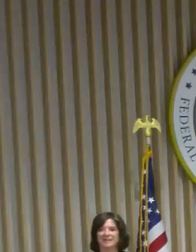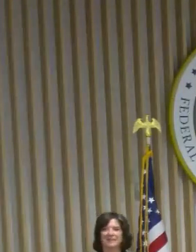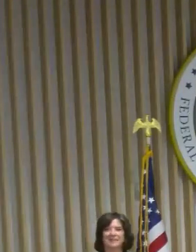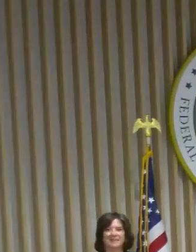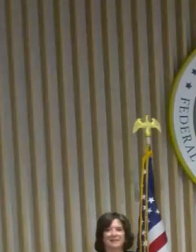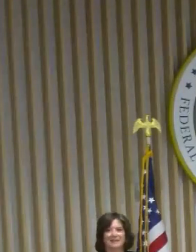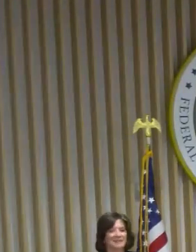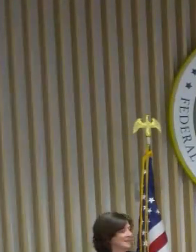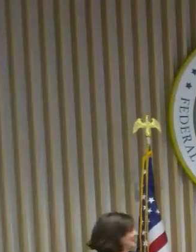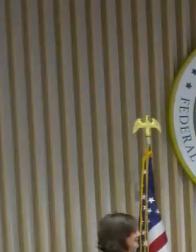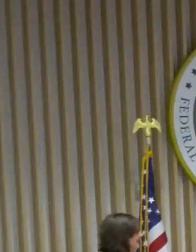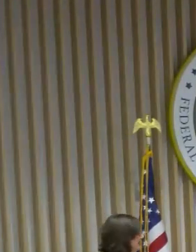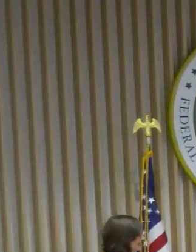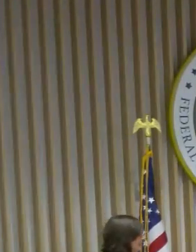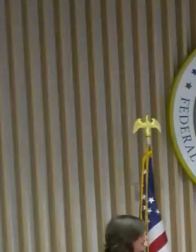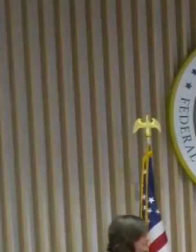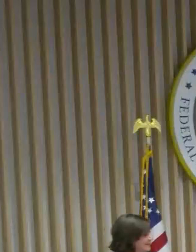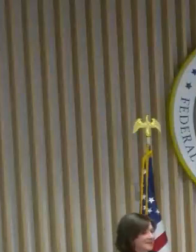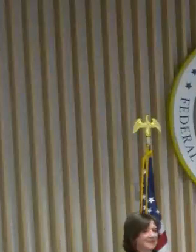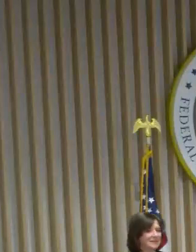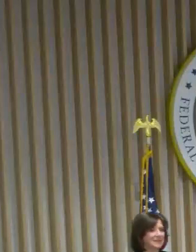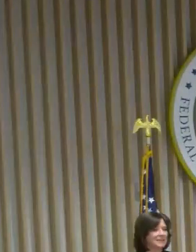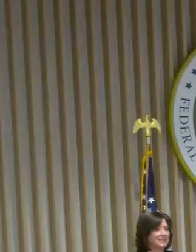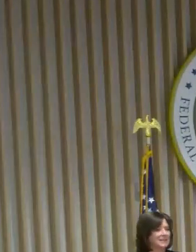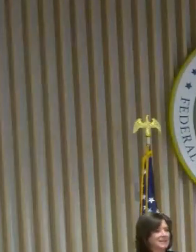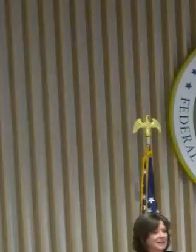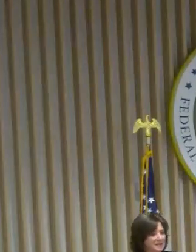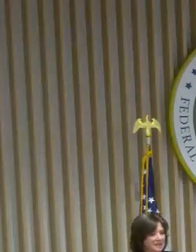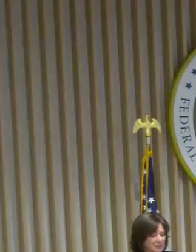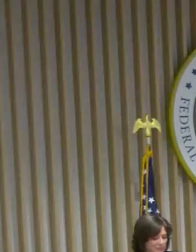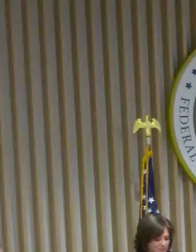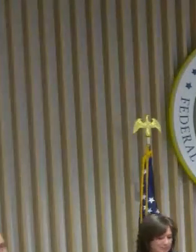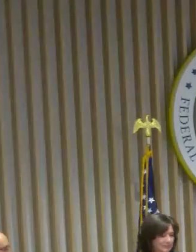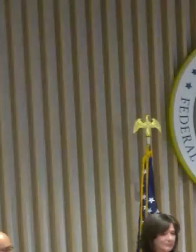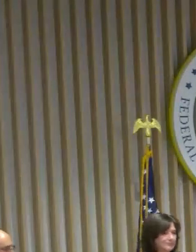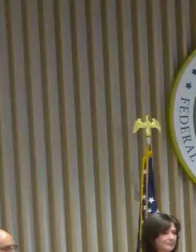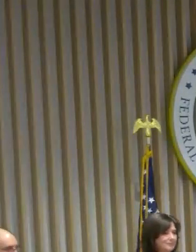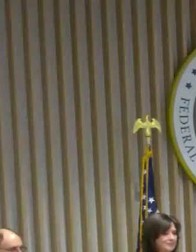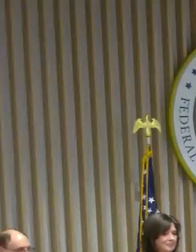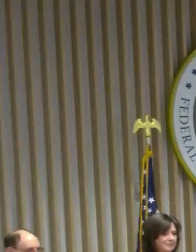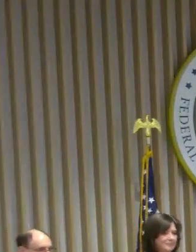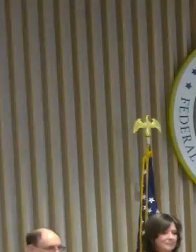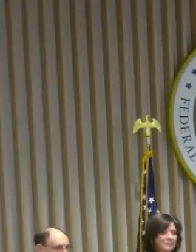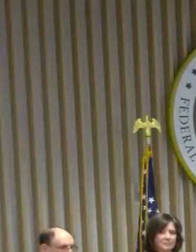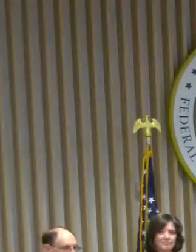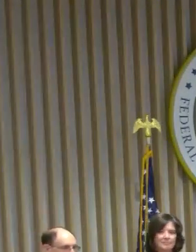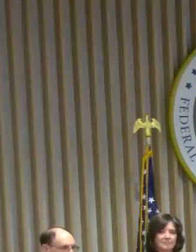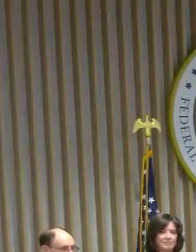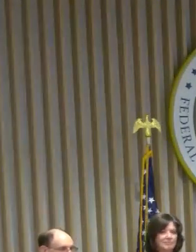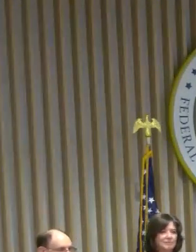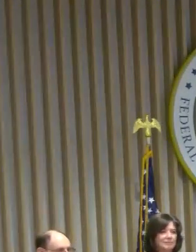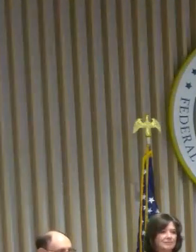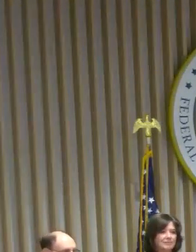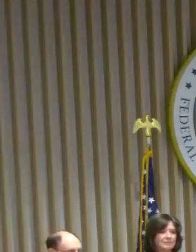THINKING? COMM. SIMINGTON: WE DON'T HAVE ANY INDICATION AT THIS POINT.